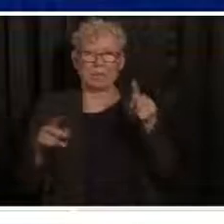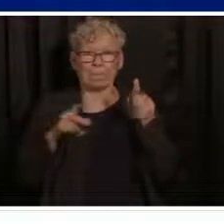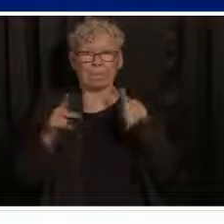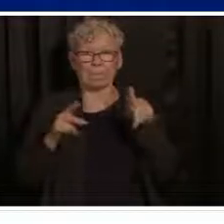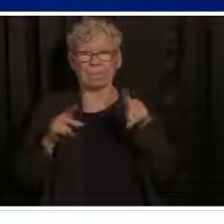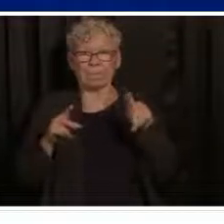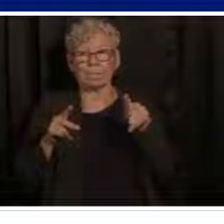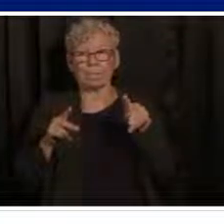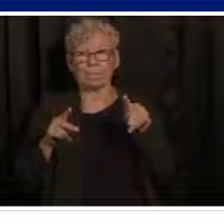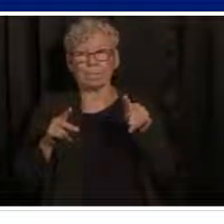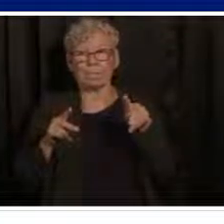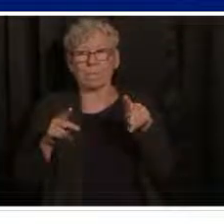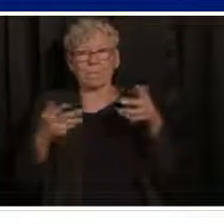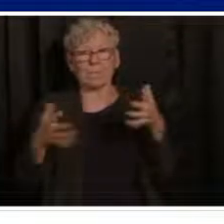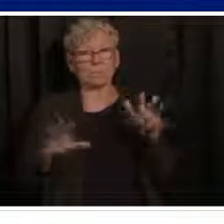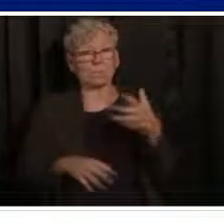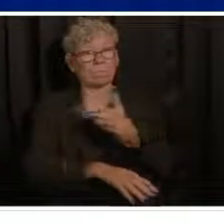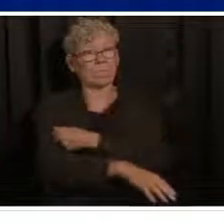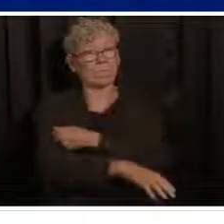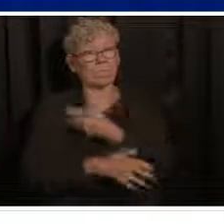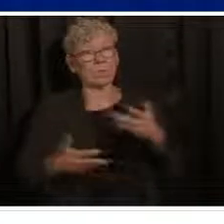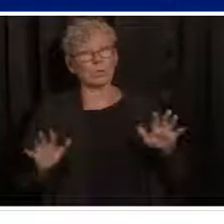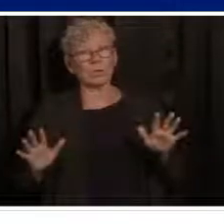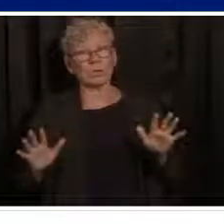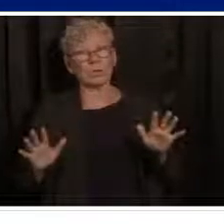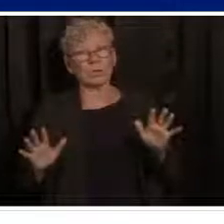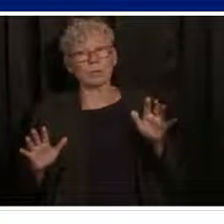ages twelve and up the average pace of daily vaccinations